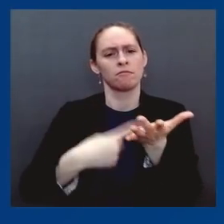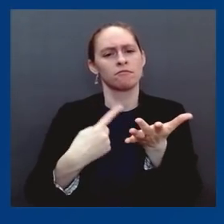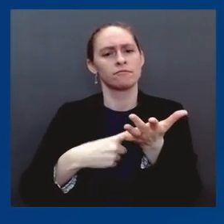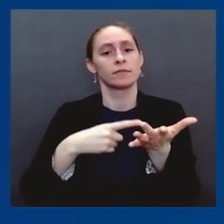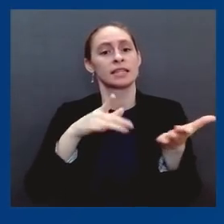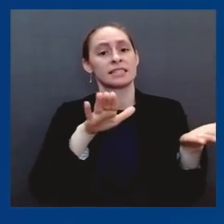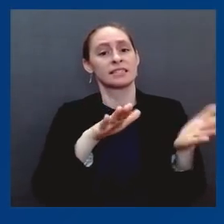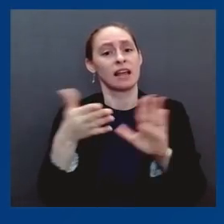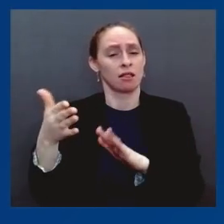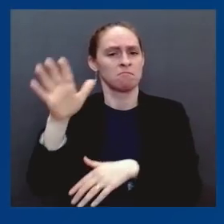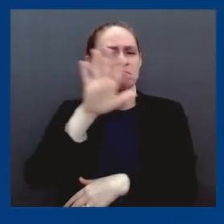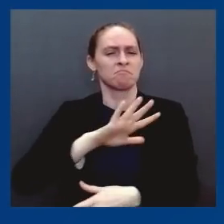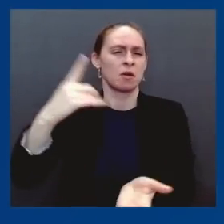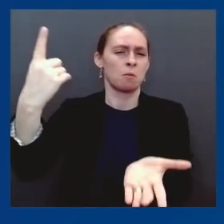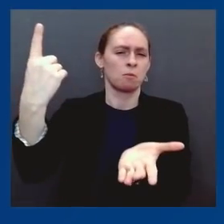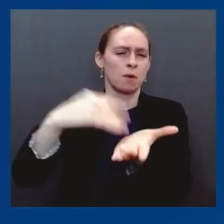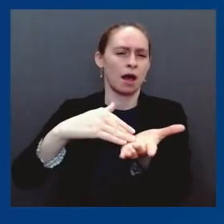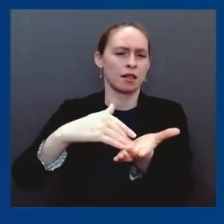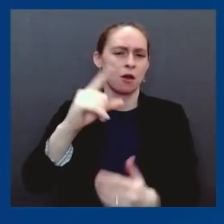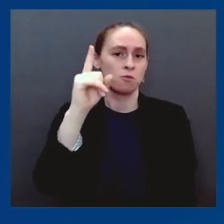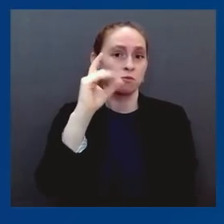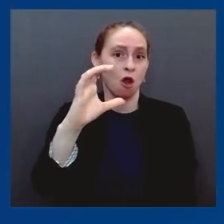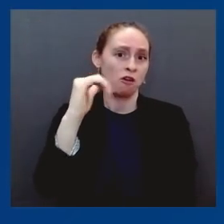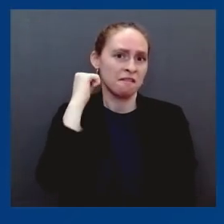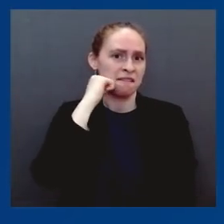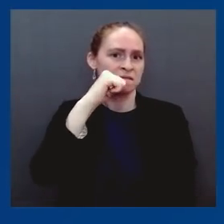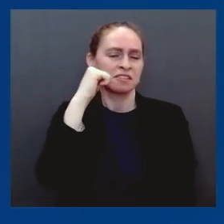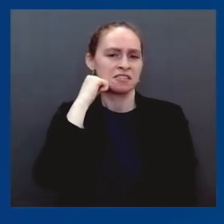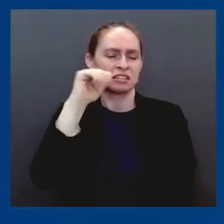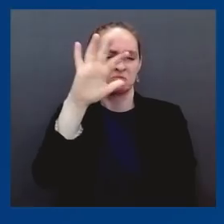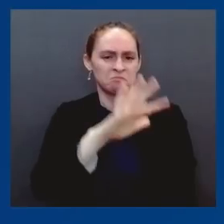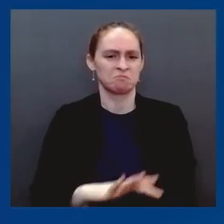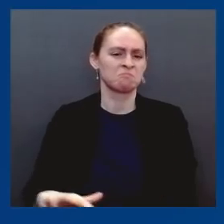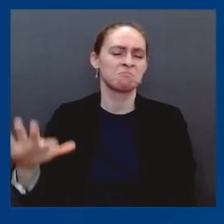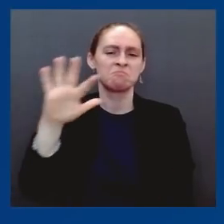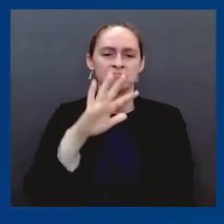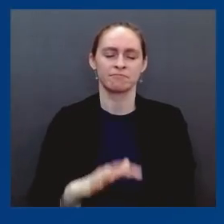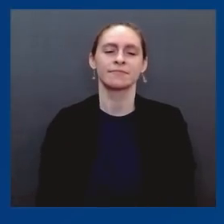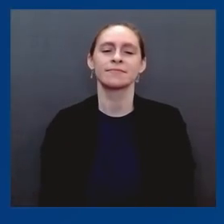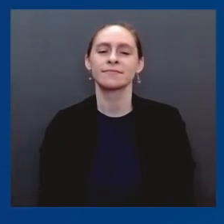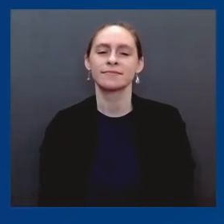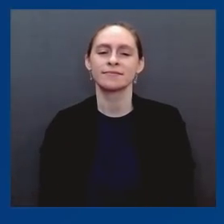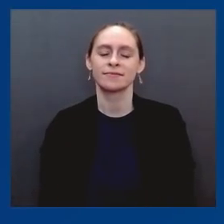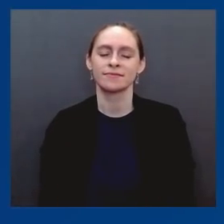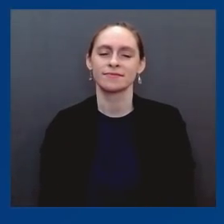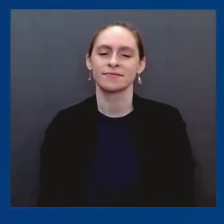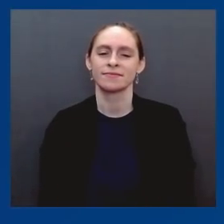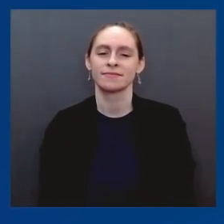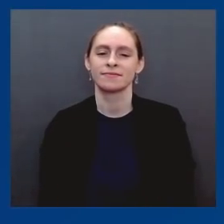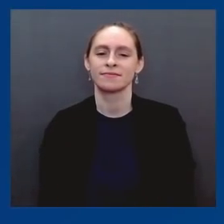I want to emphasize that this virus has proven its ability to adapt quickly, and we must adapt with it.